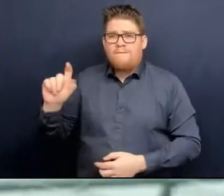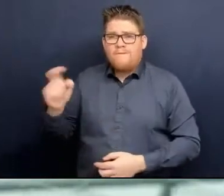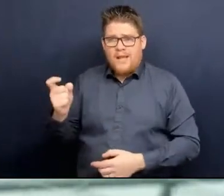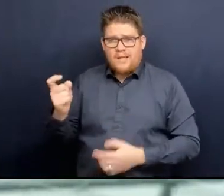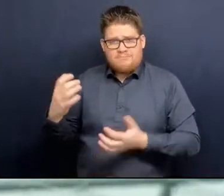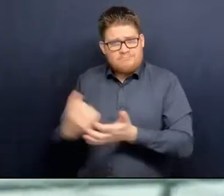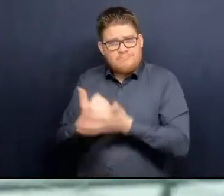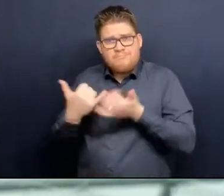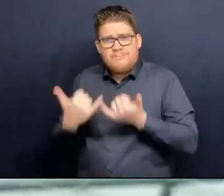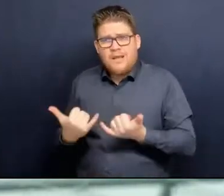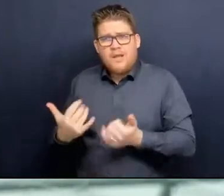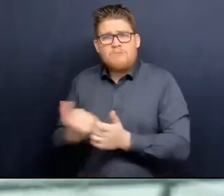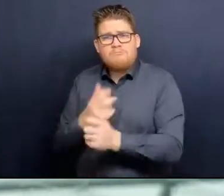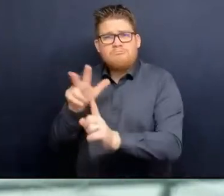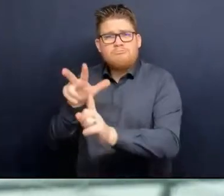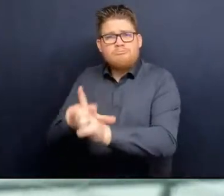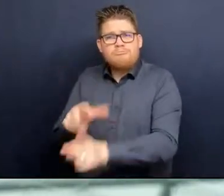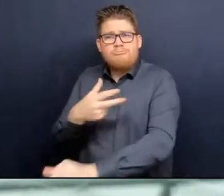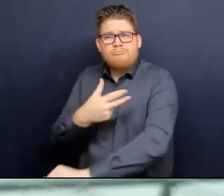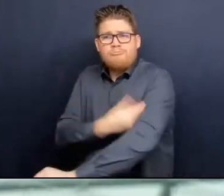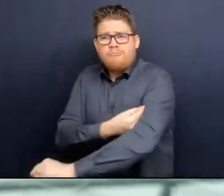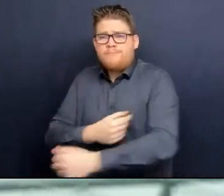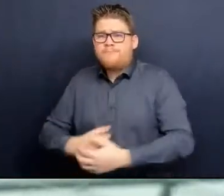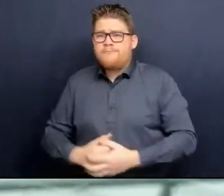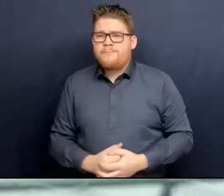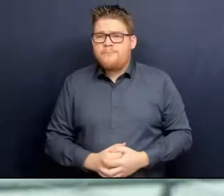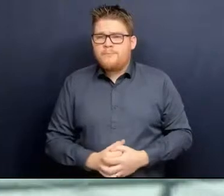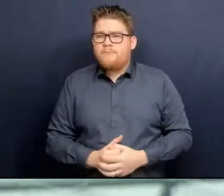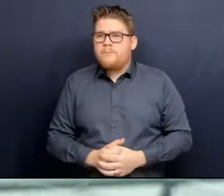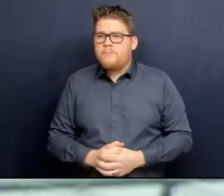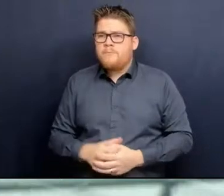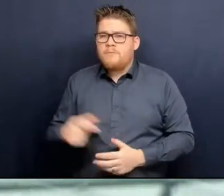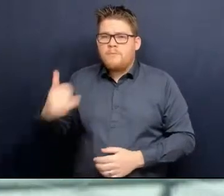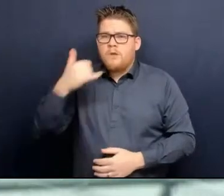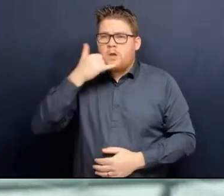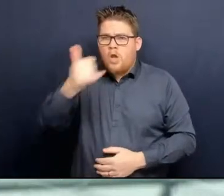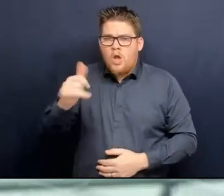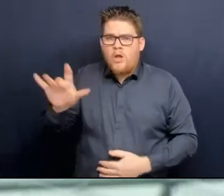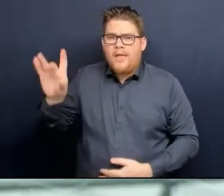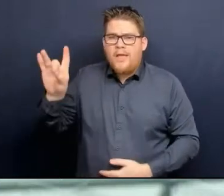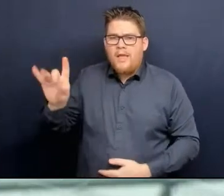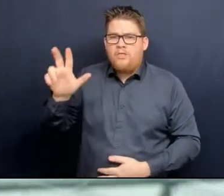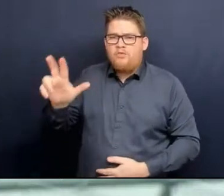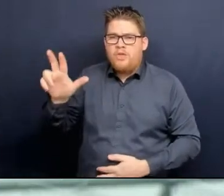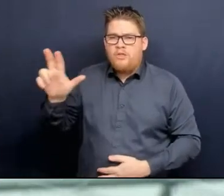the protection that others have. So if anybody is interested in